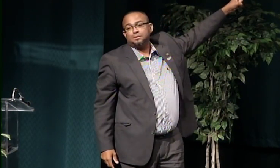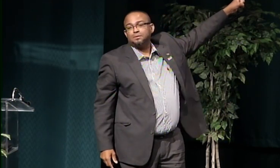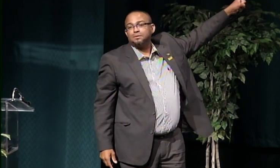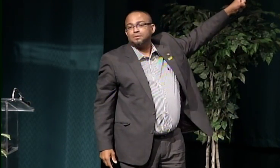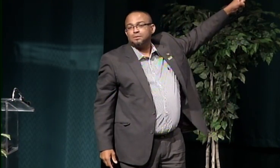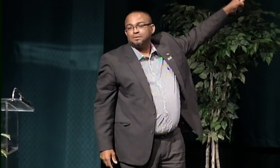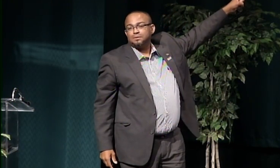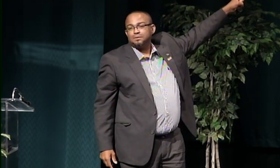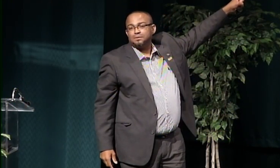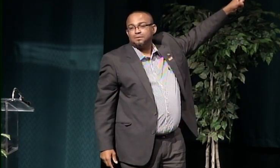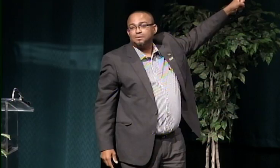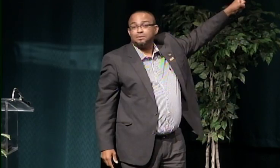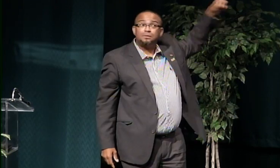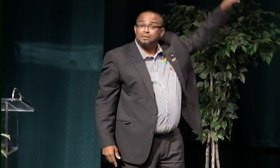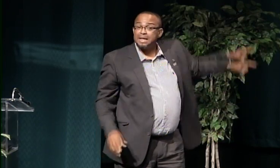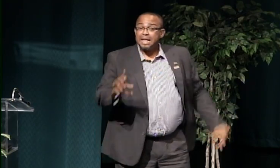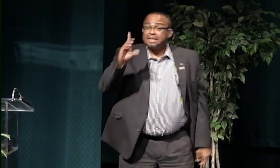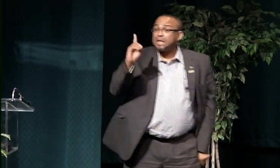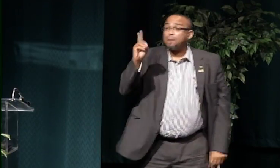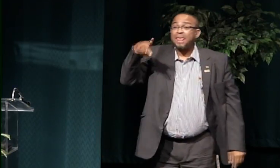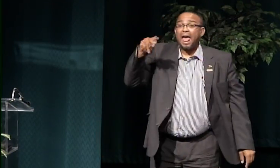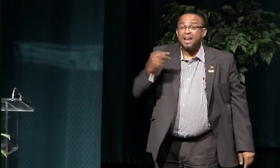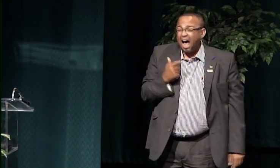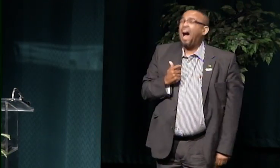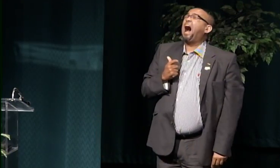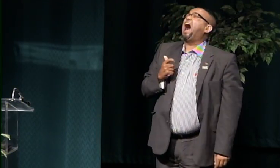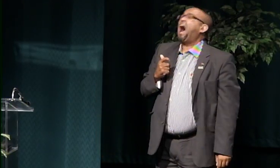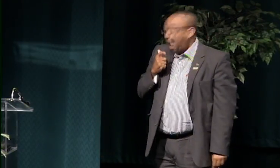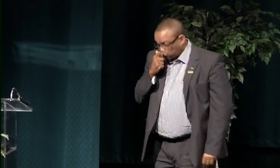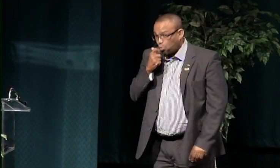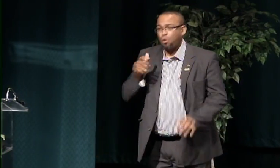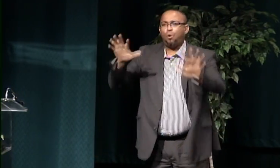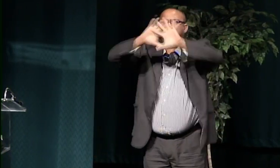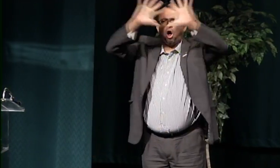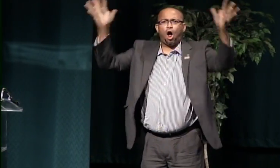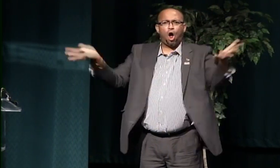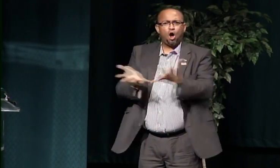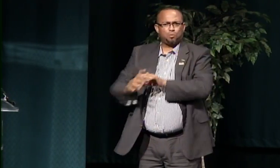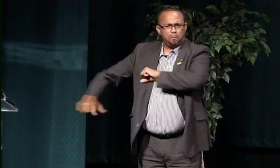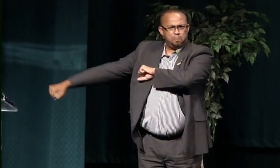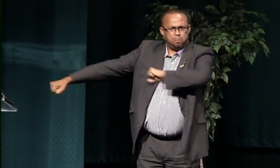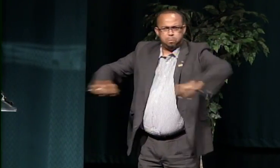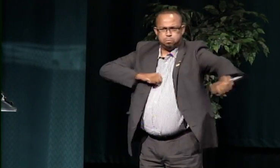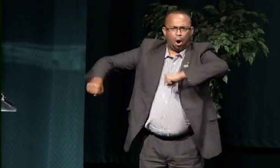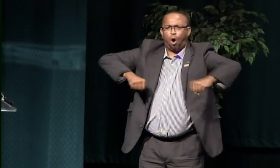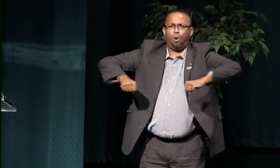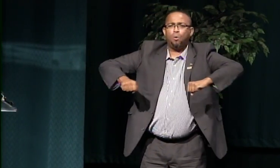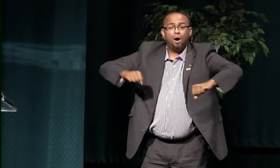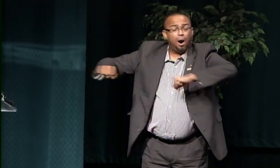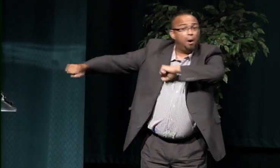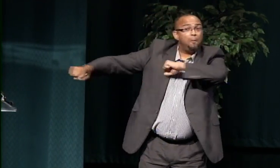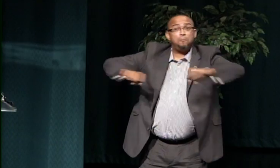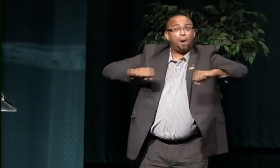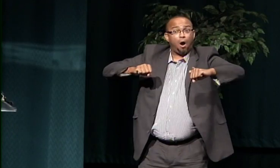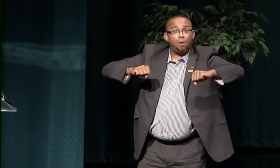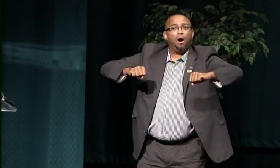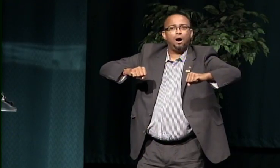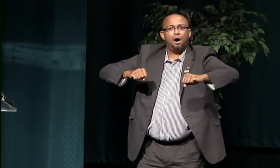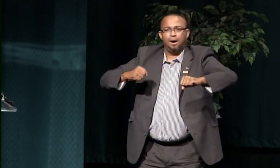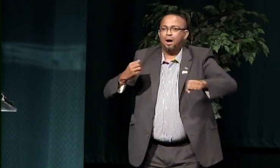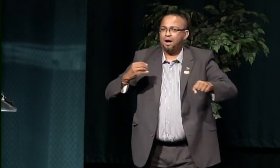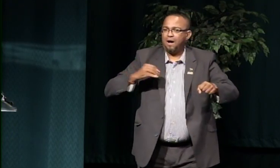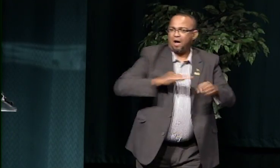And it became a catalyst for other movements